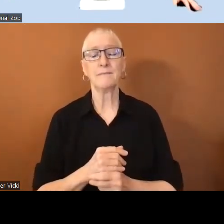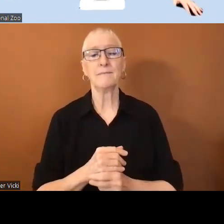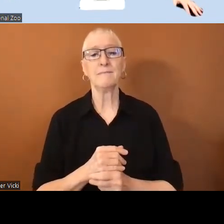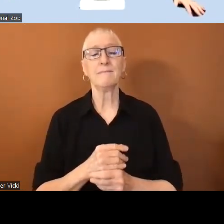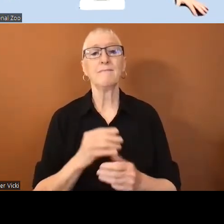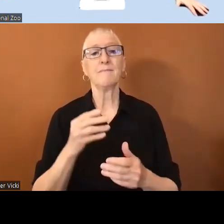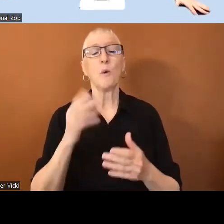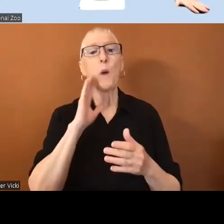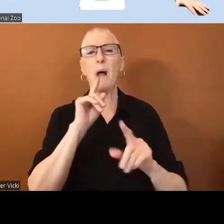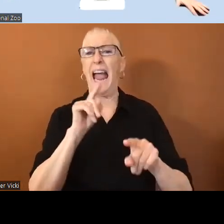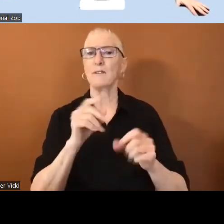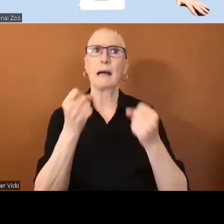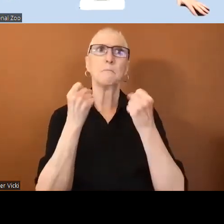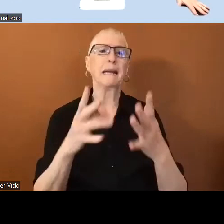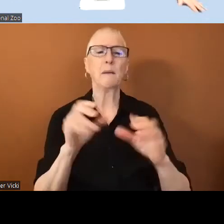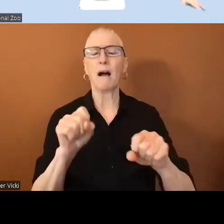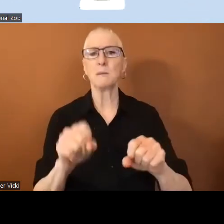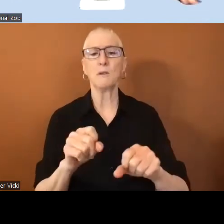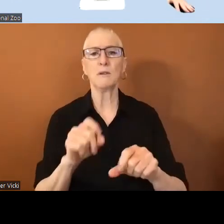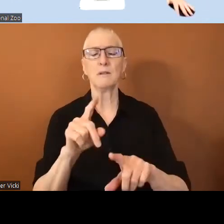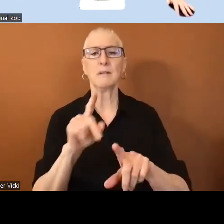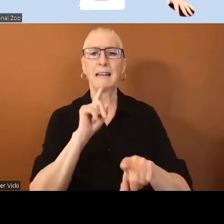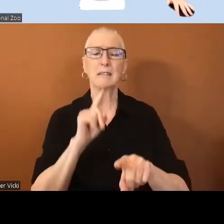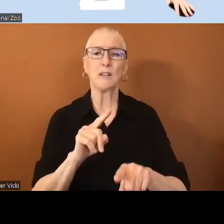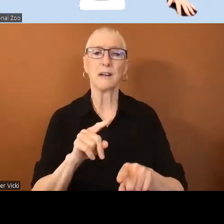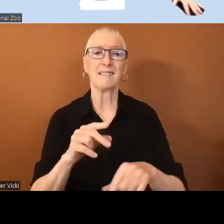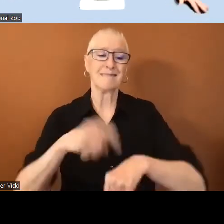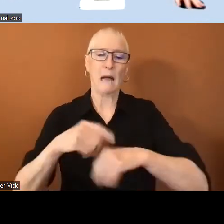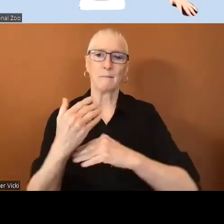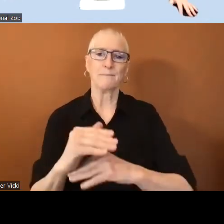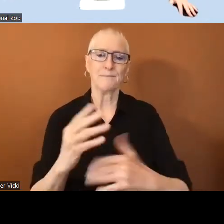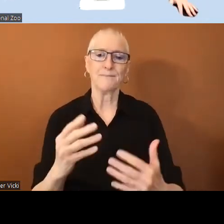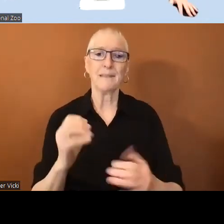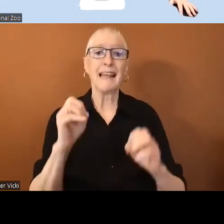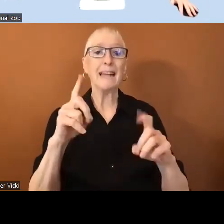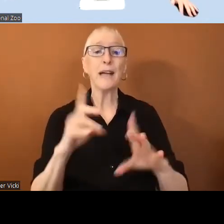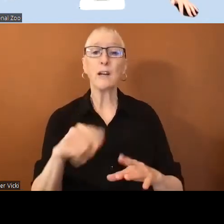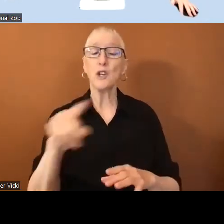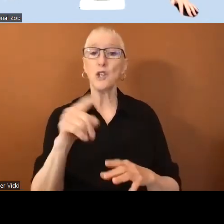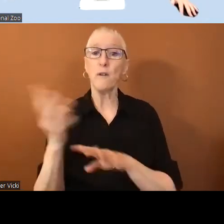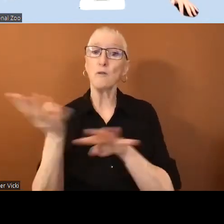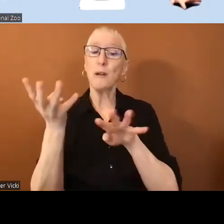as many questions as time allows. Educators, if you are streaming for a whole class be sure to keep